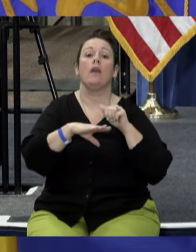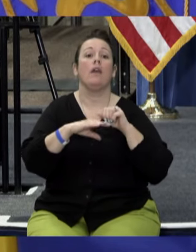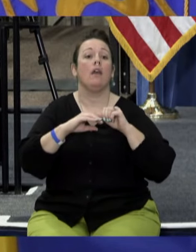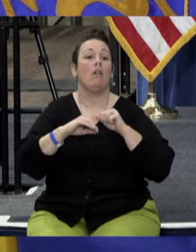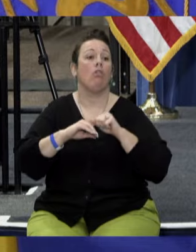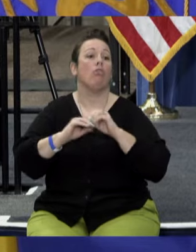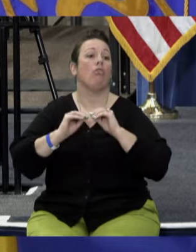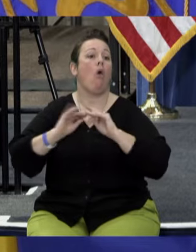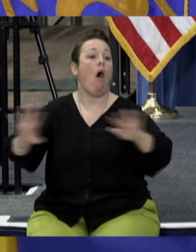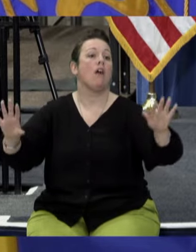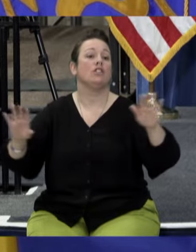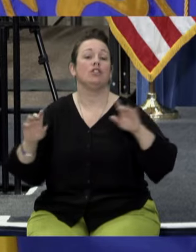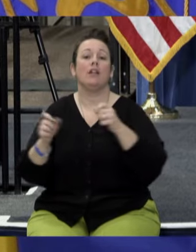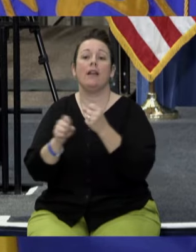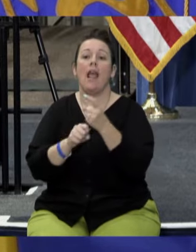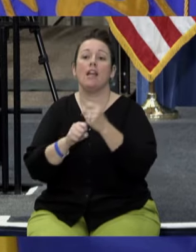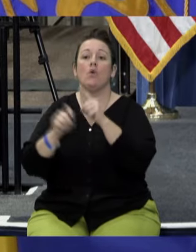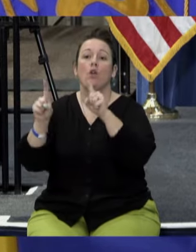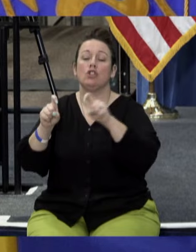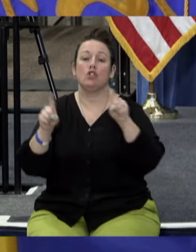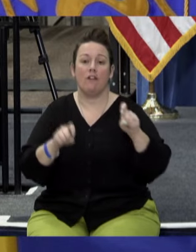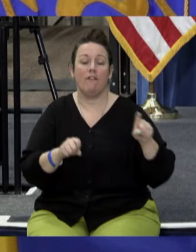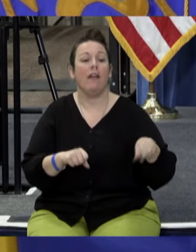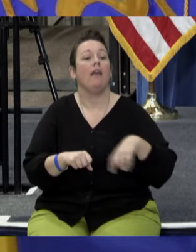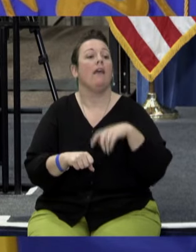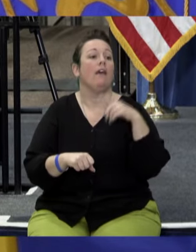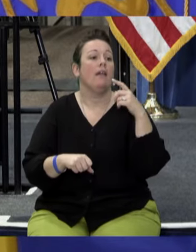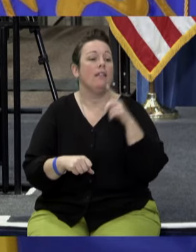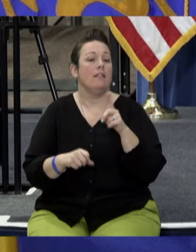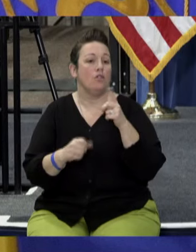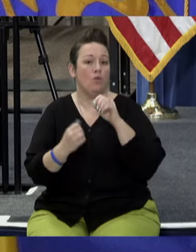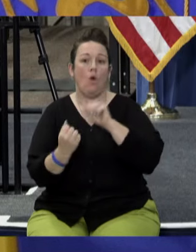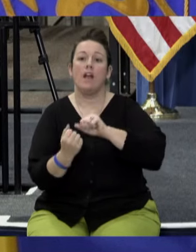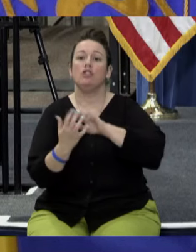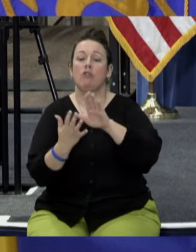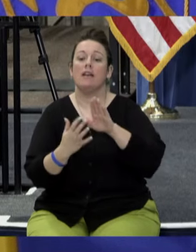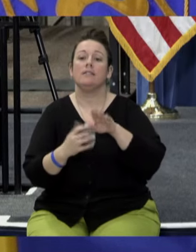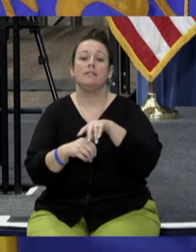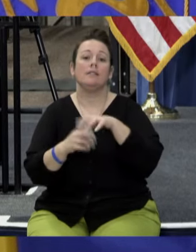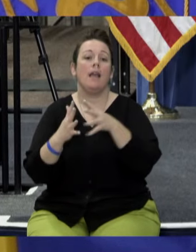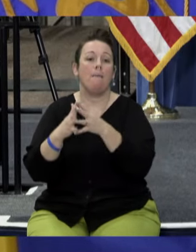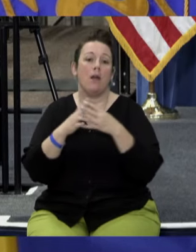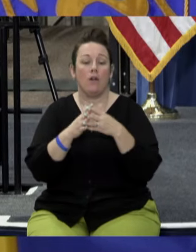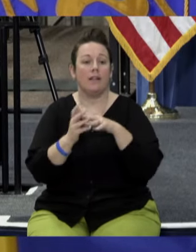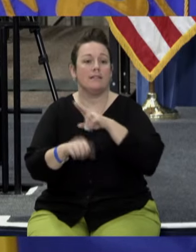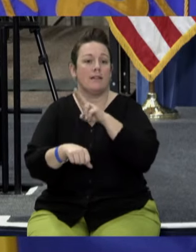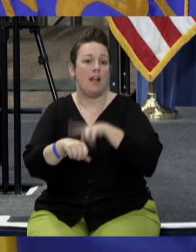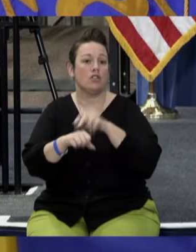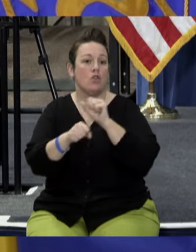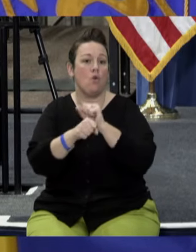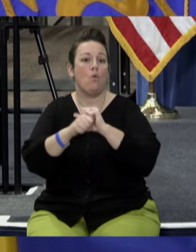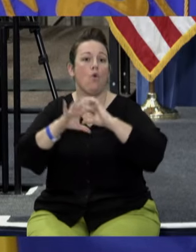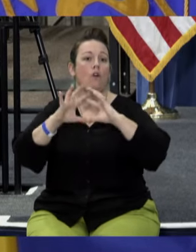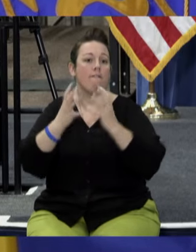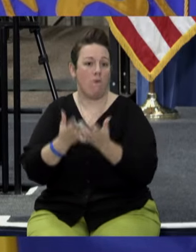America's Direct Support Workforce Crisis. Now in its sixth year, this annual data collection